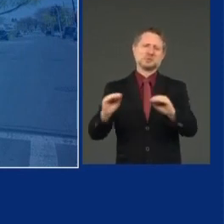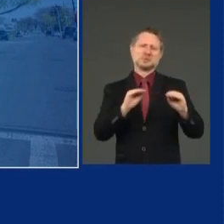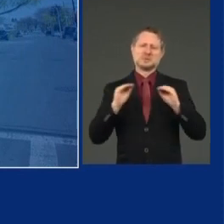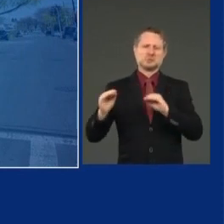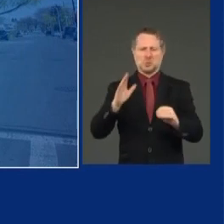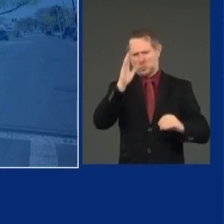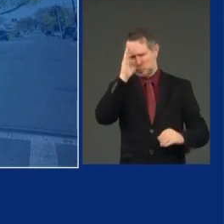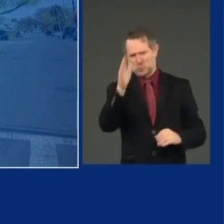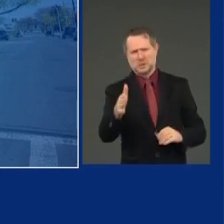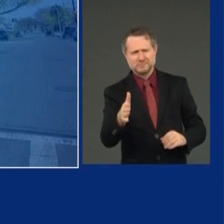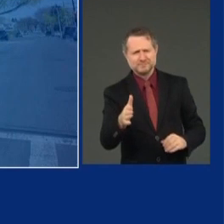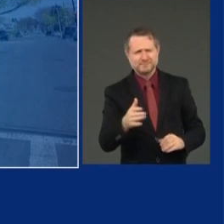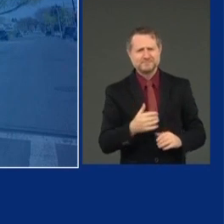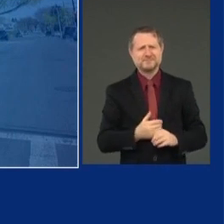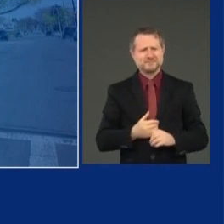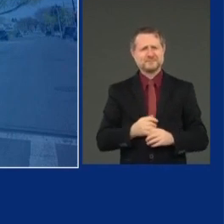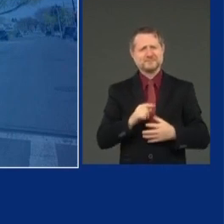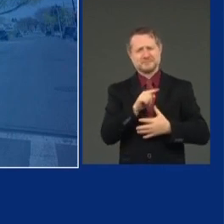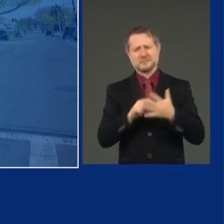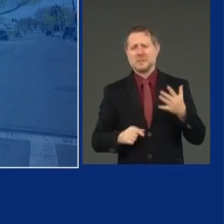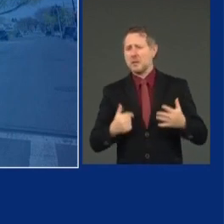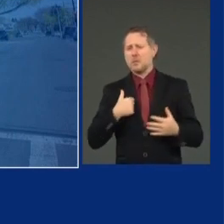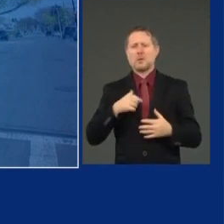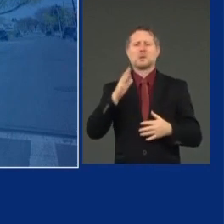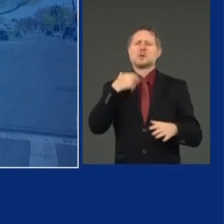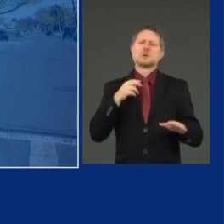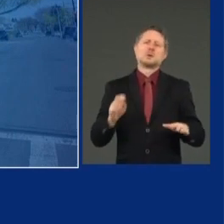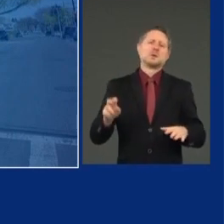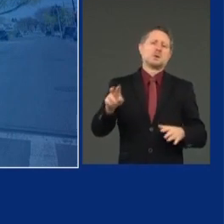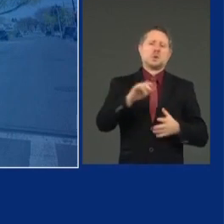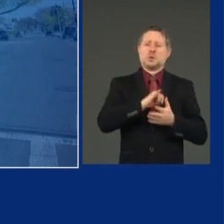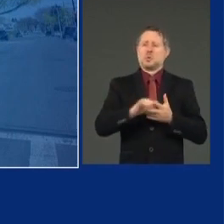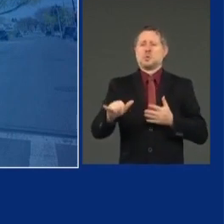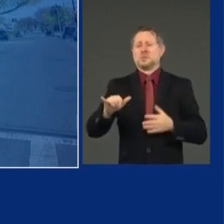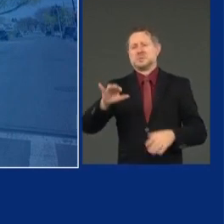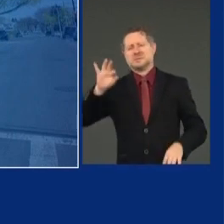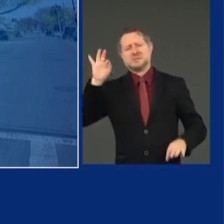EXPLAIN HOW THIS VIRUS SPREADS. IT'S A PUBLIC HEALTH EDUCATION